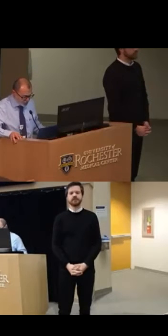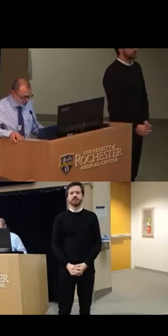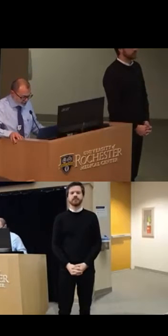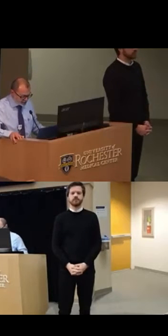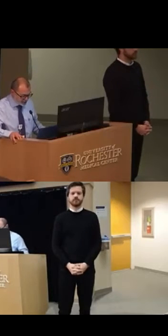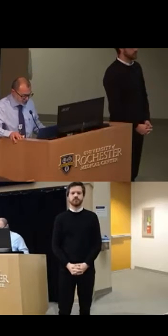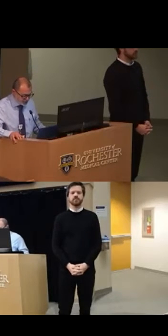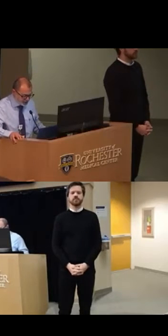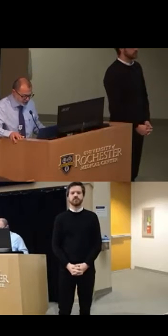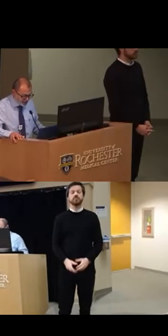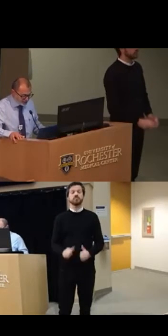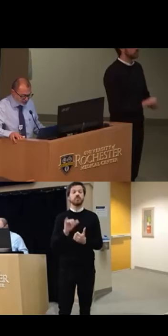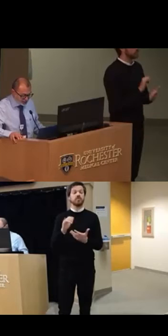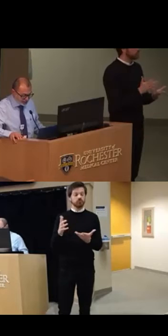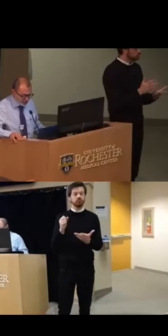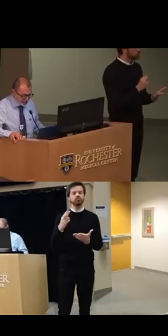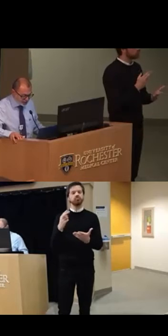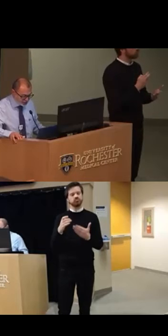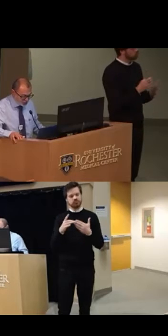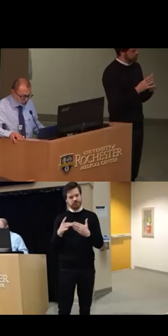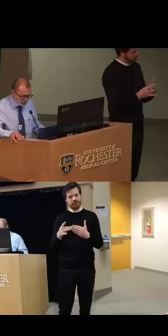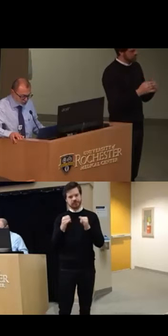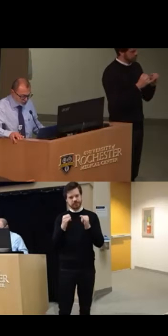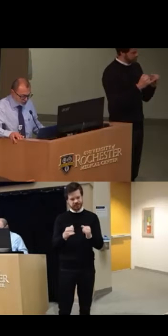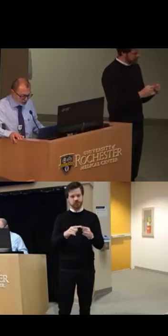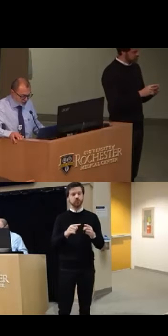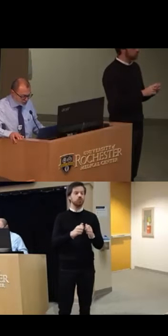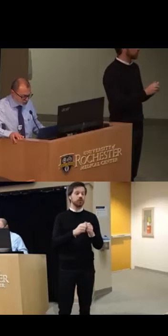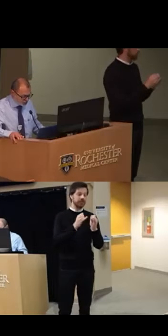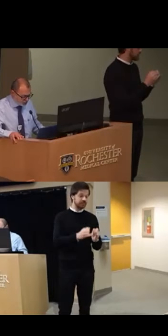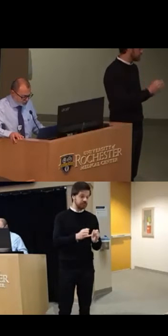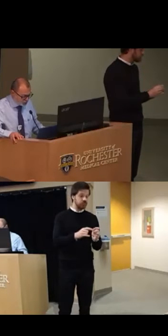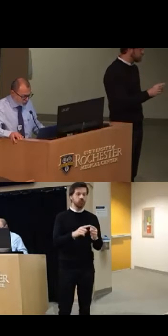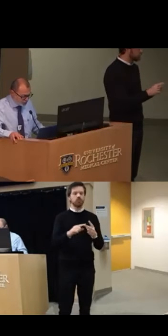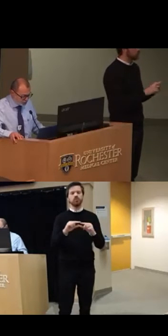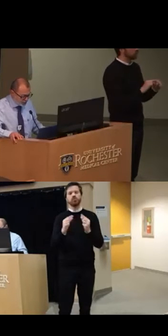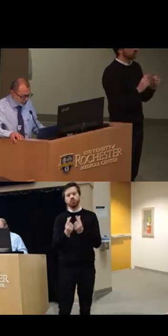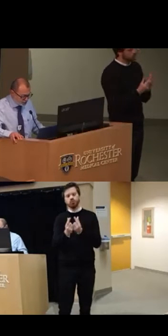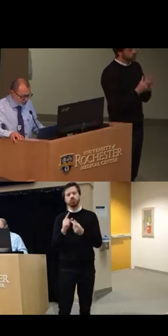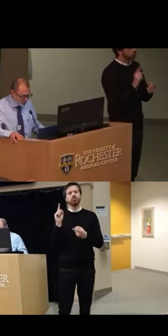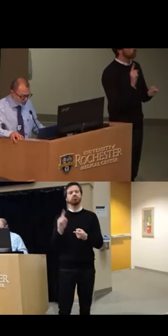with that uh she leads efforts in individual and group interventions to reduce work related trauma